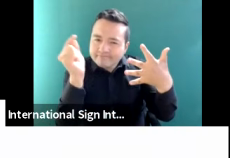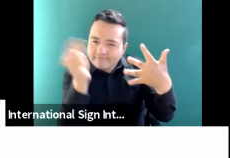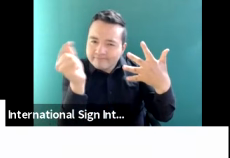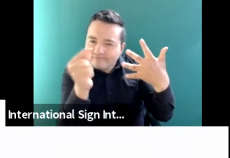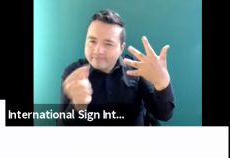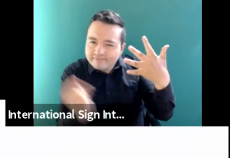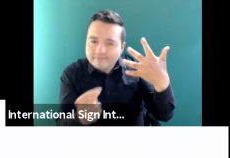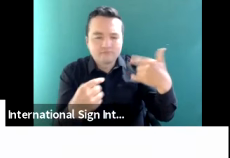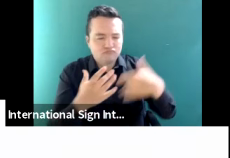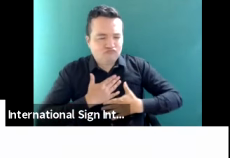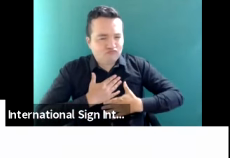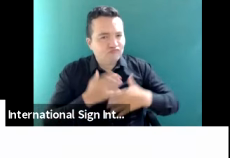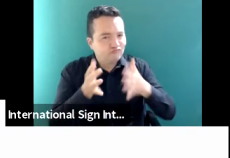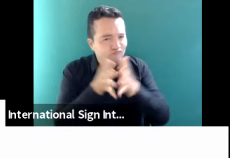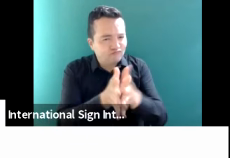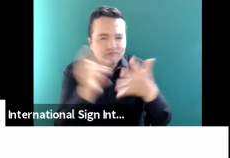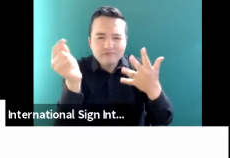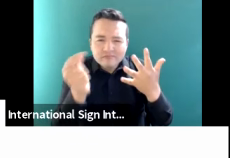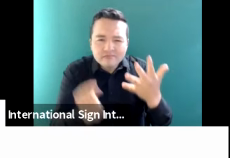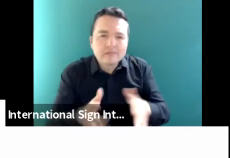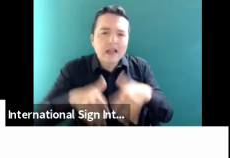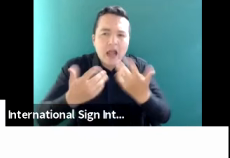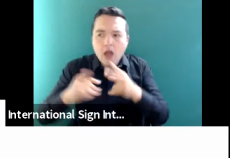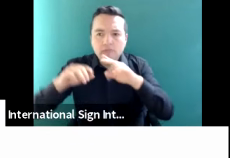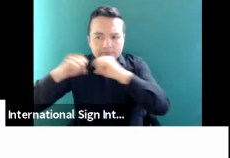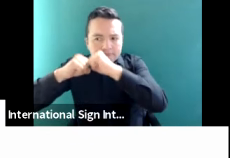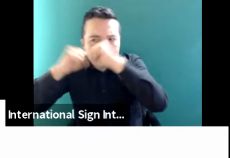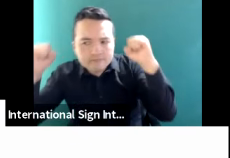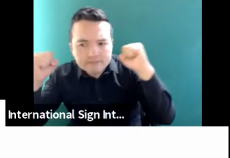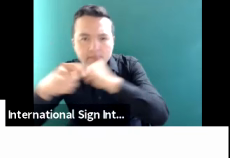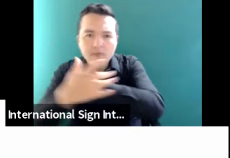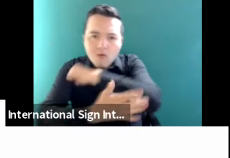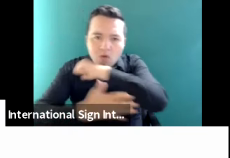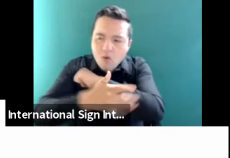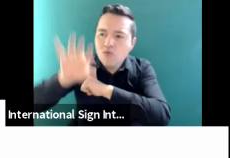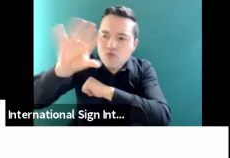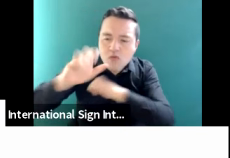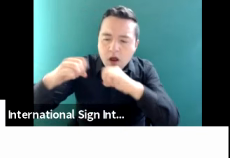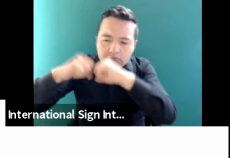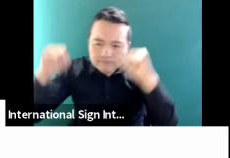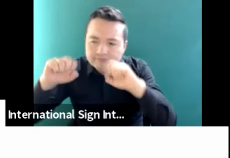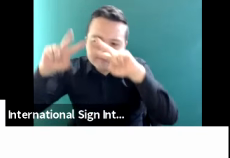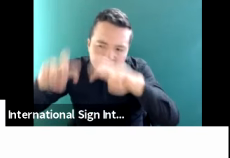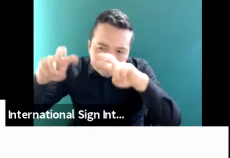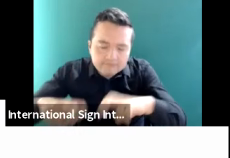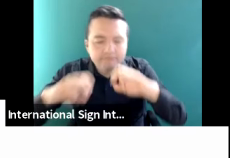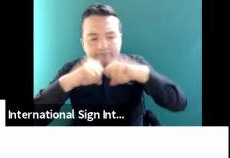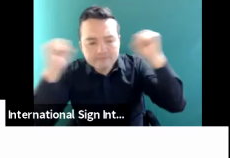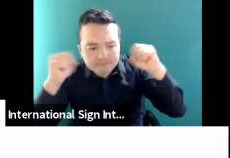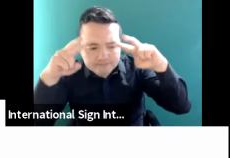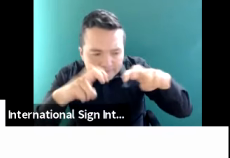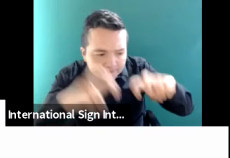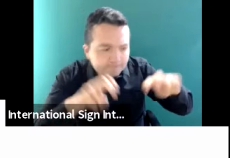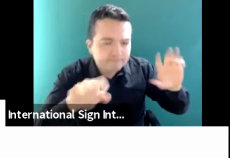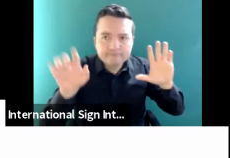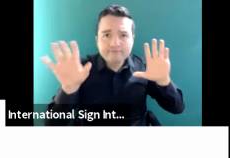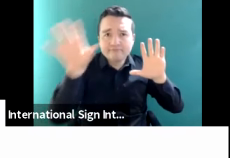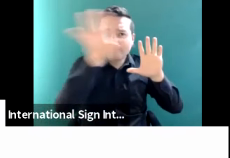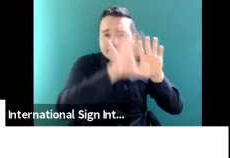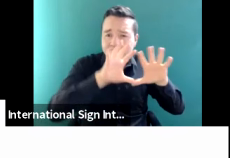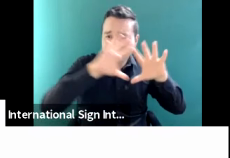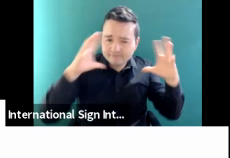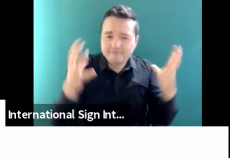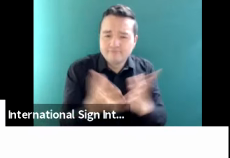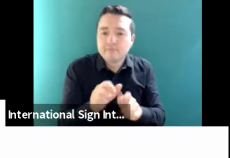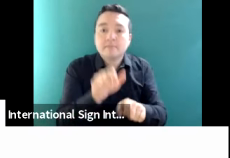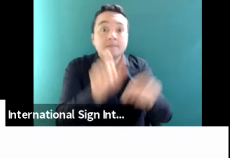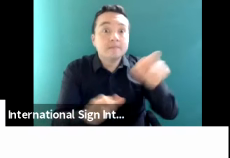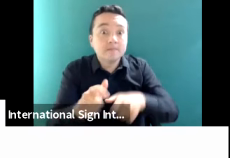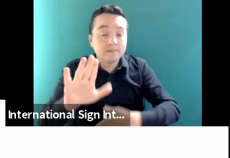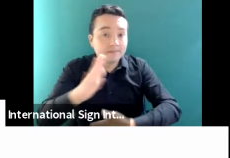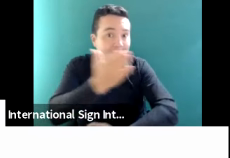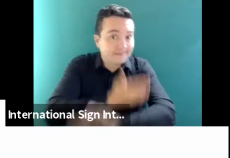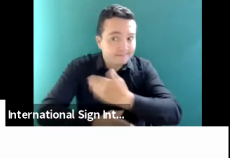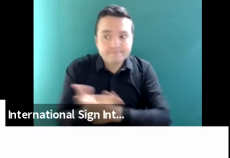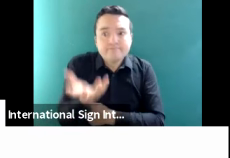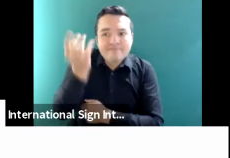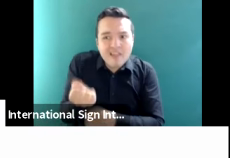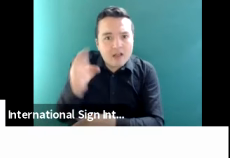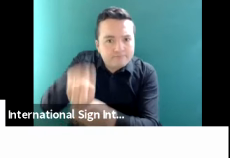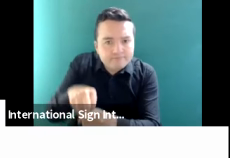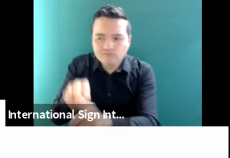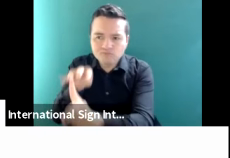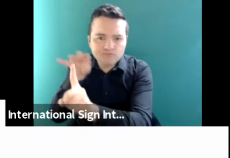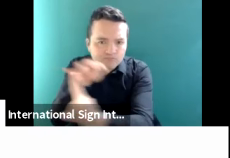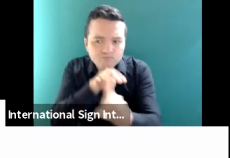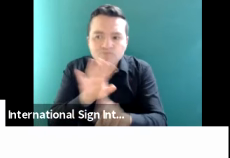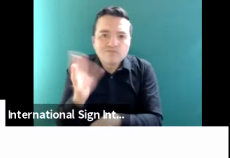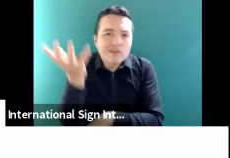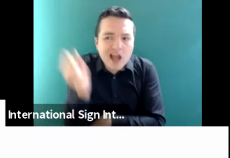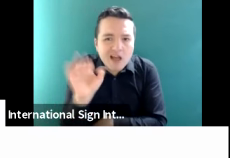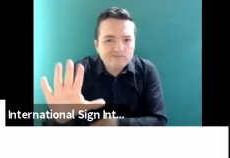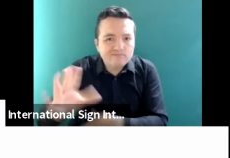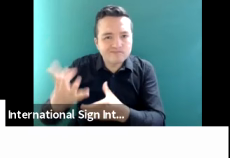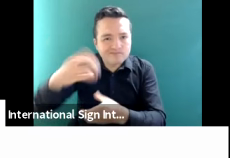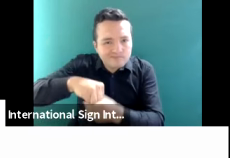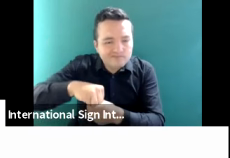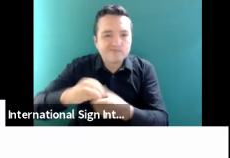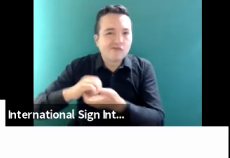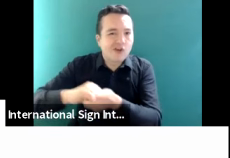So today, I want to emphasize a couple of points.